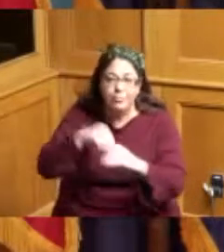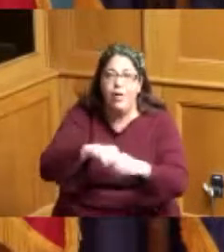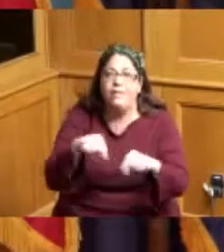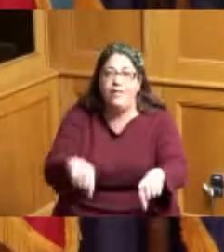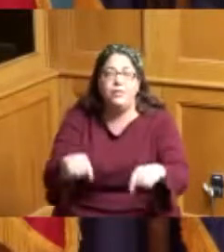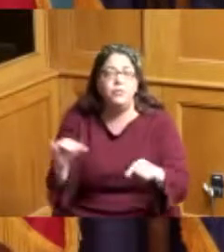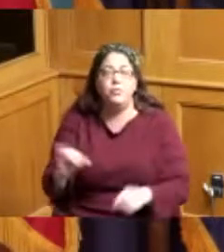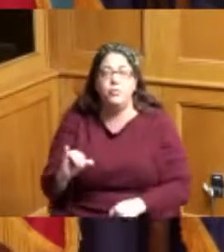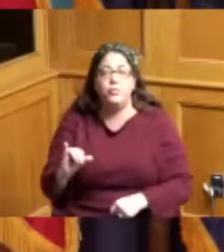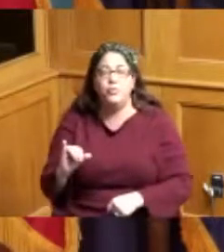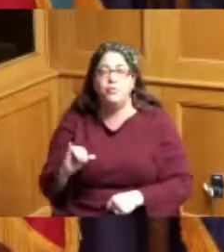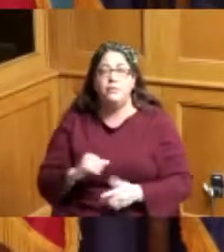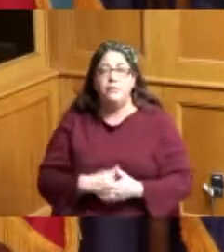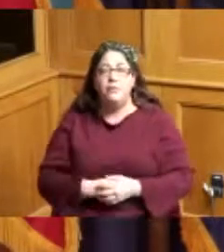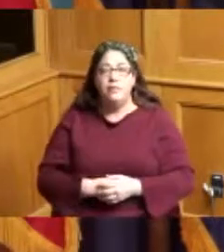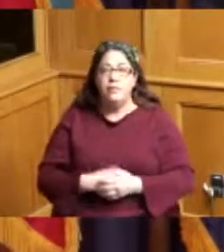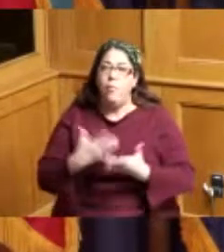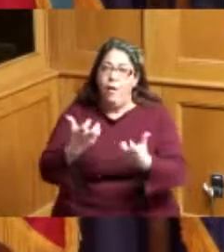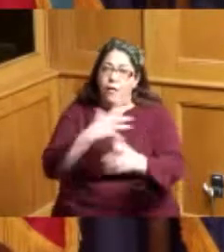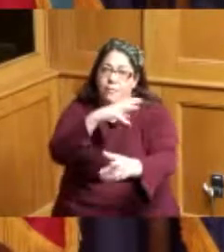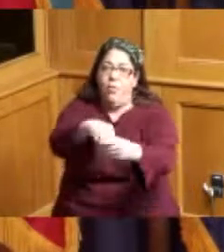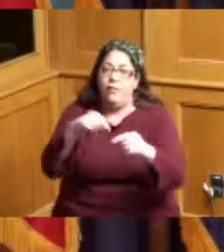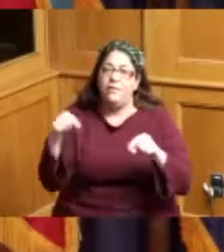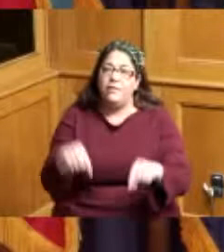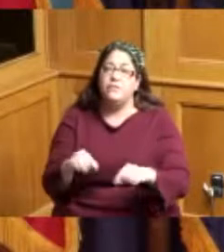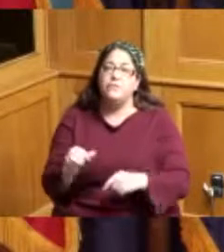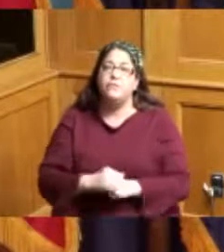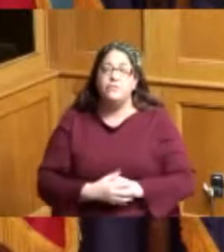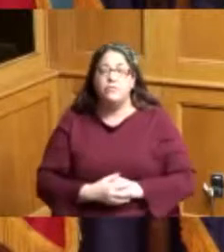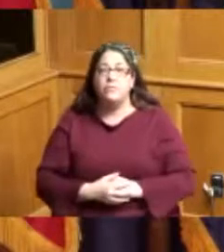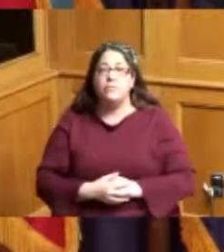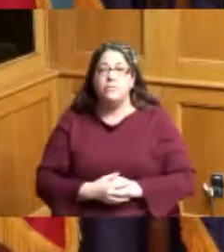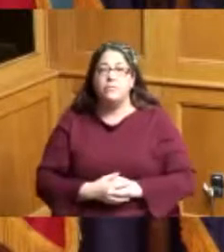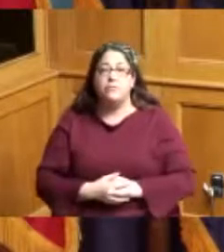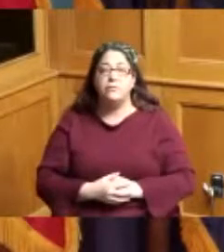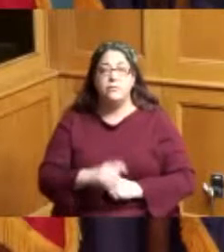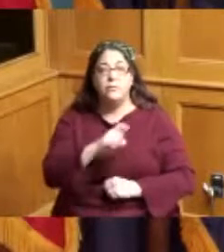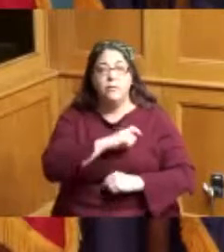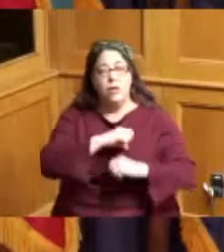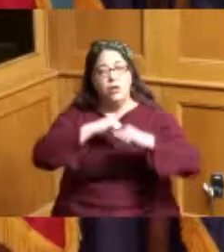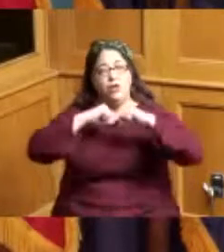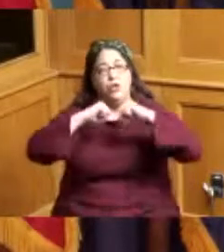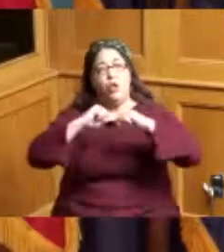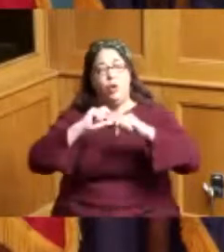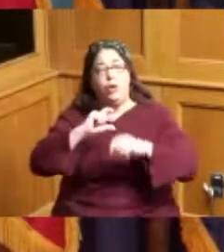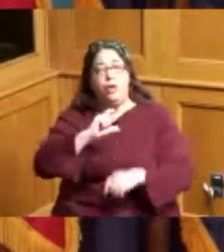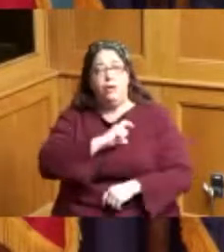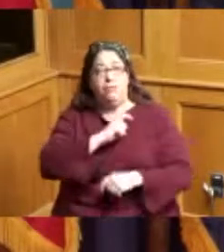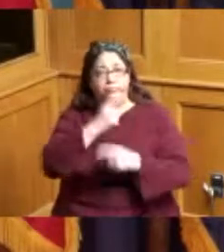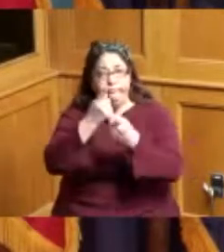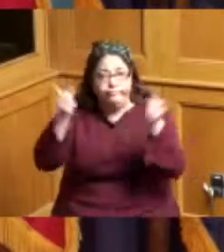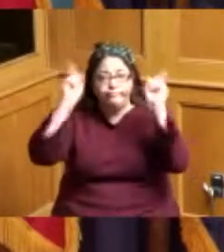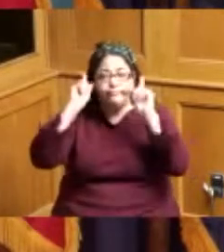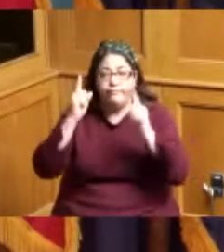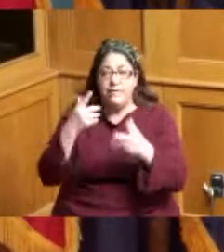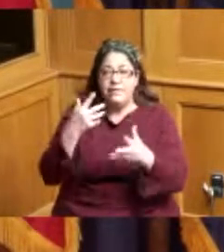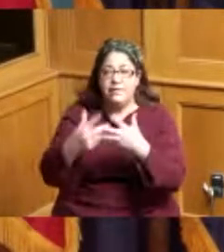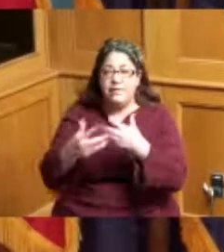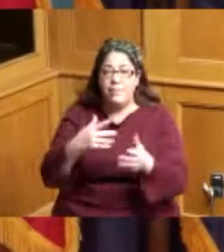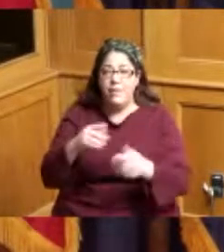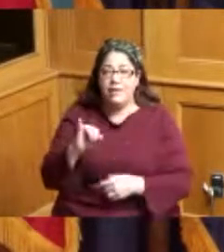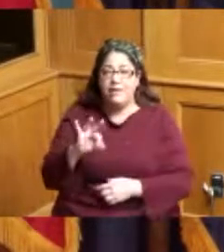know we want to be a part of this security will be necessary whether we have this event or not